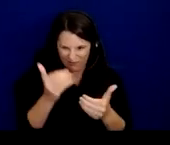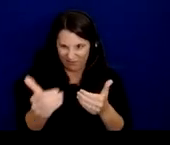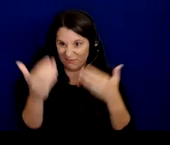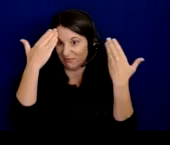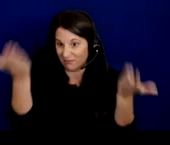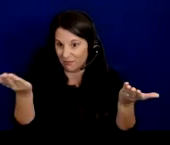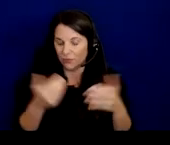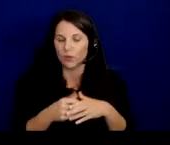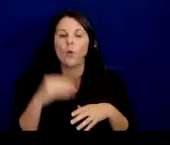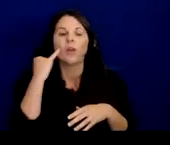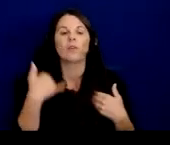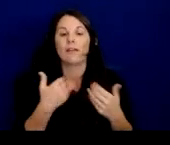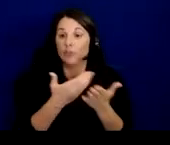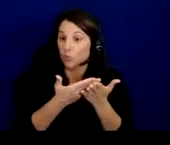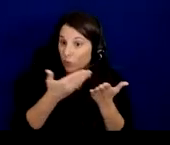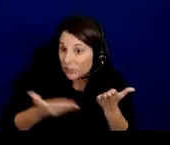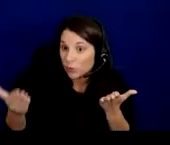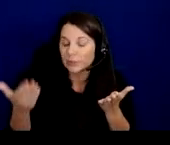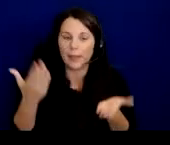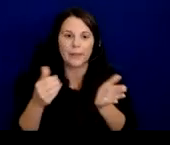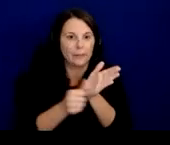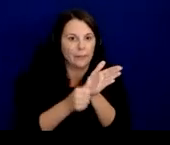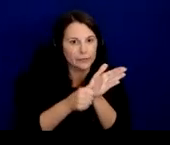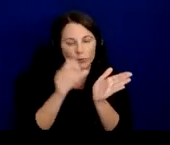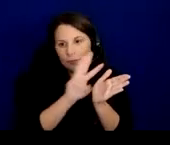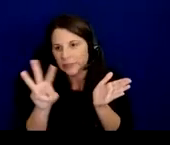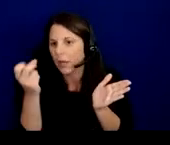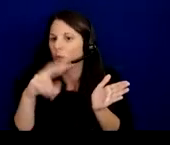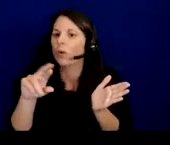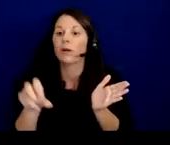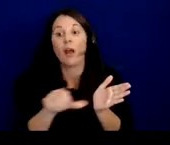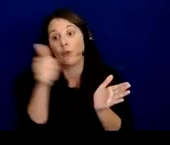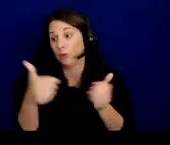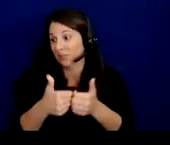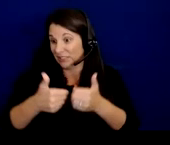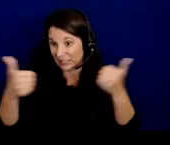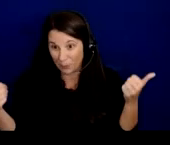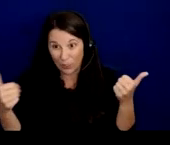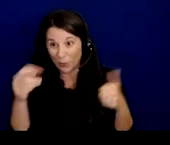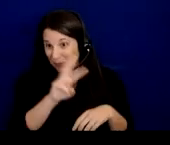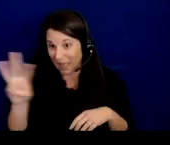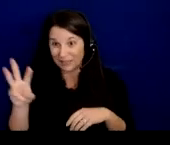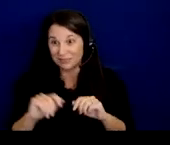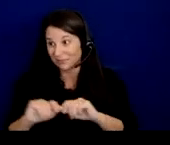whether it be a page on the website or a separate website, whatever it may be, where there's a place that faculty members can